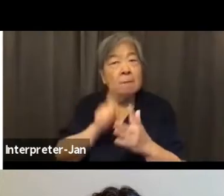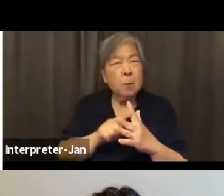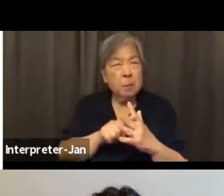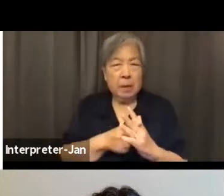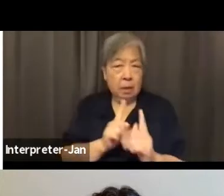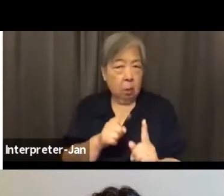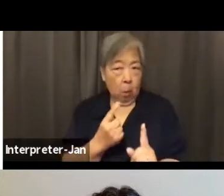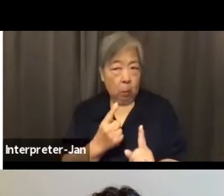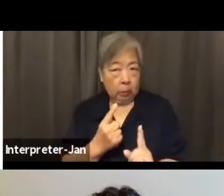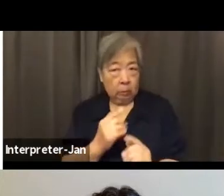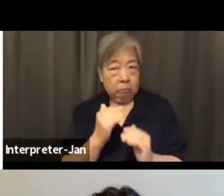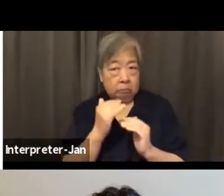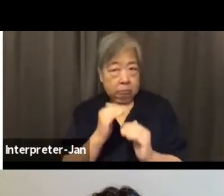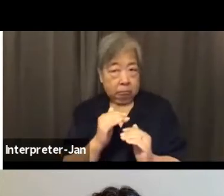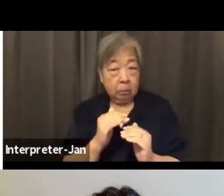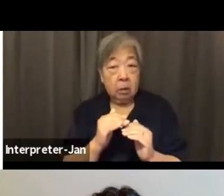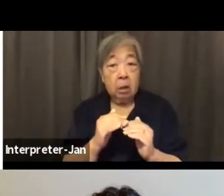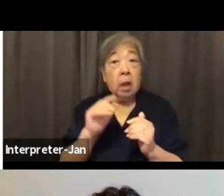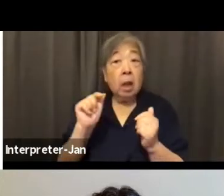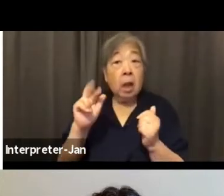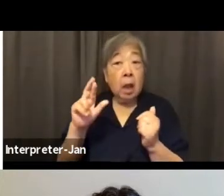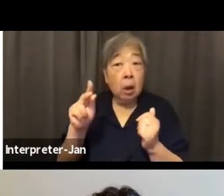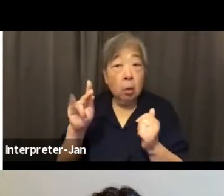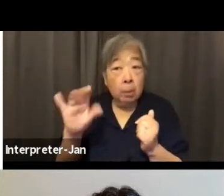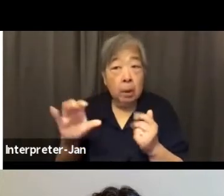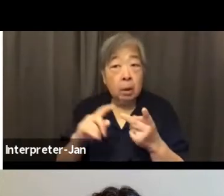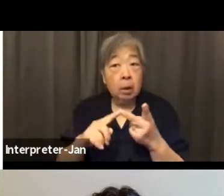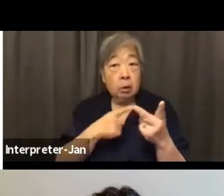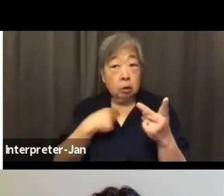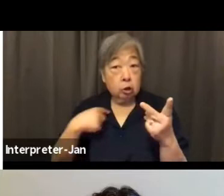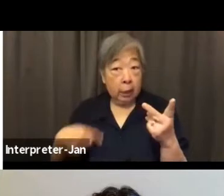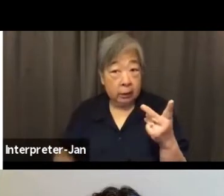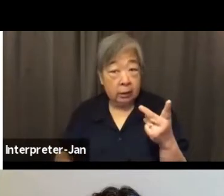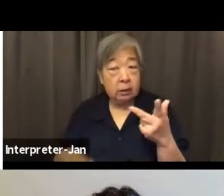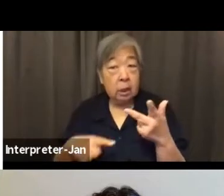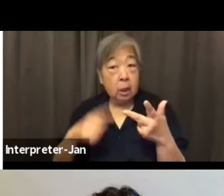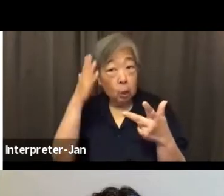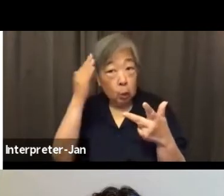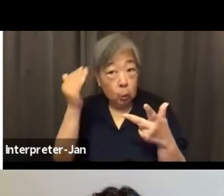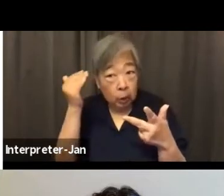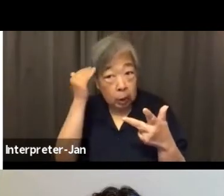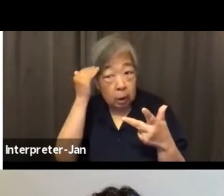in the languages of Arabic, Chinese, Korean, and Russian.